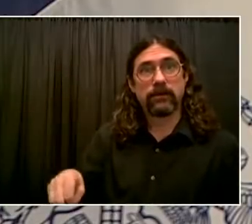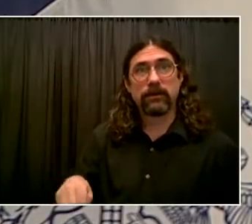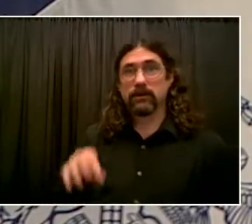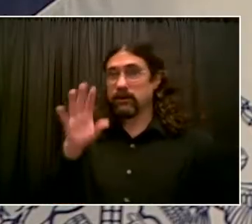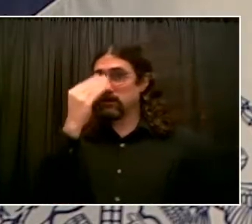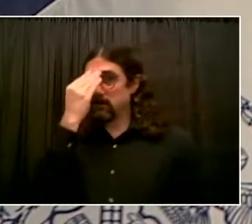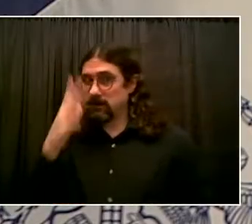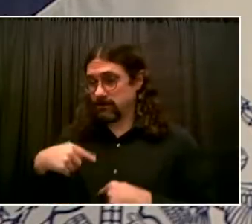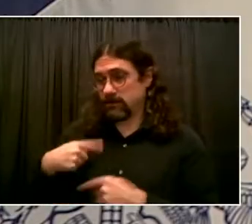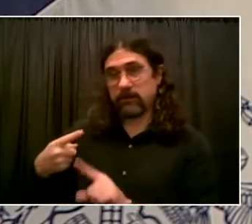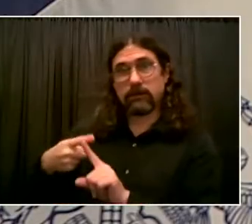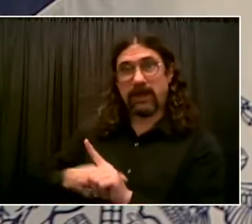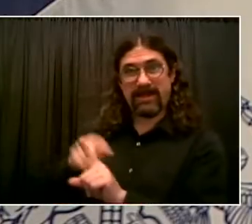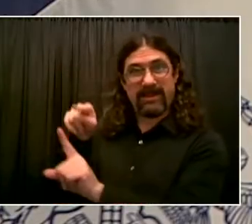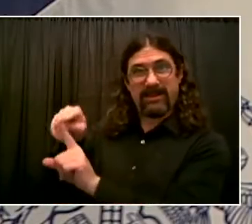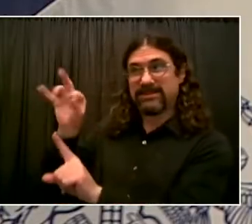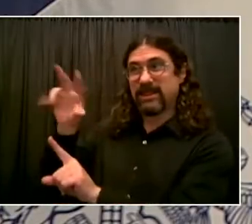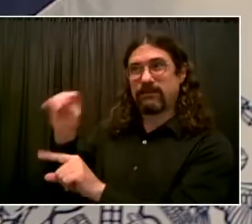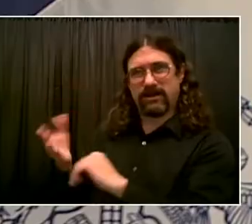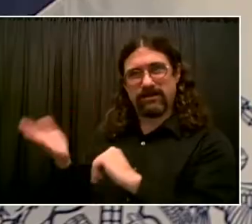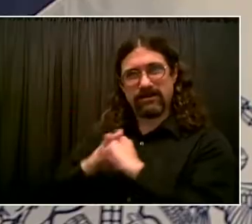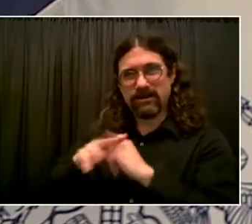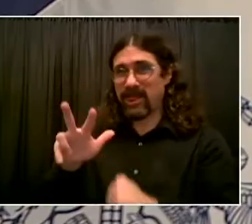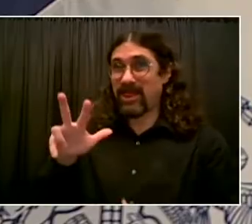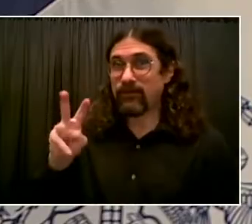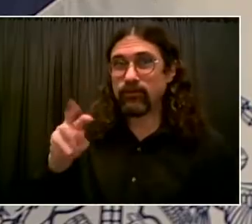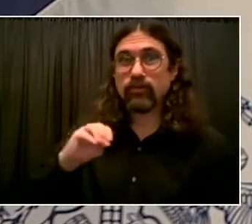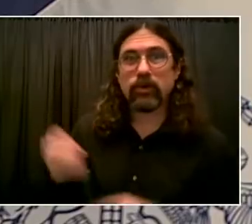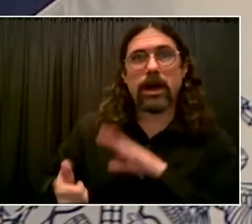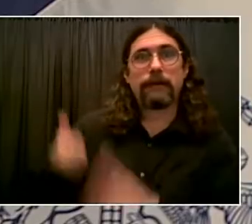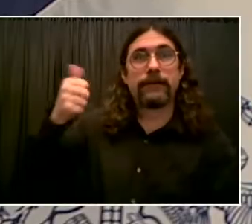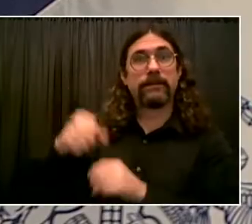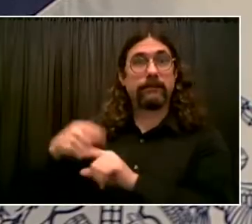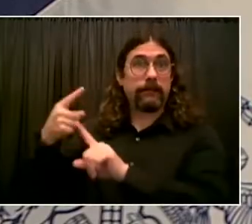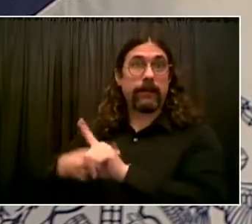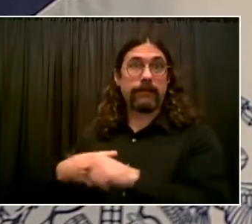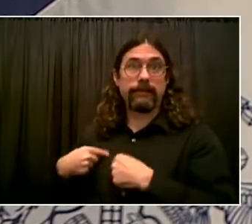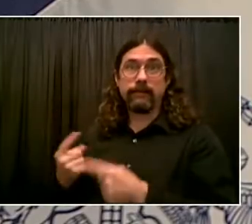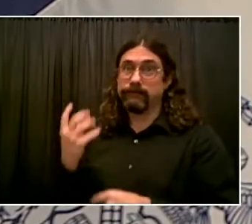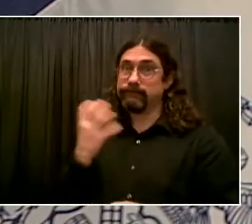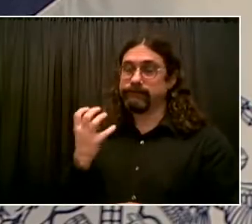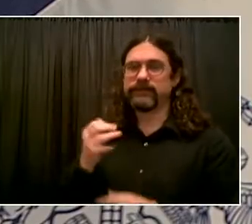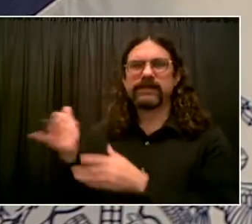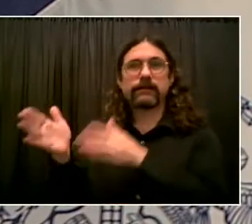ANNOUNCEMENT. EMS, FDNY, UP